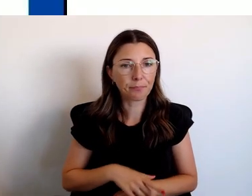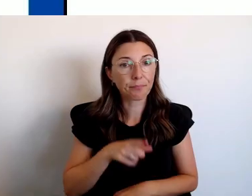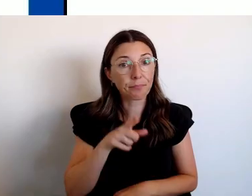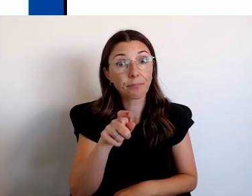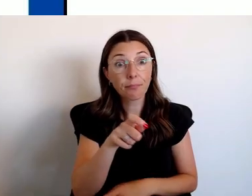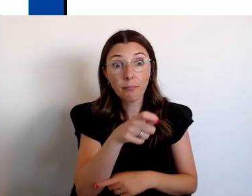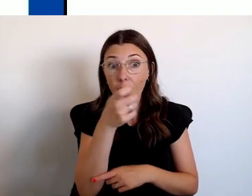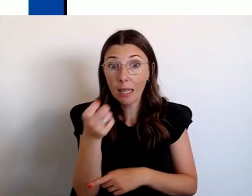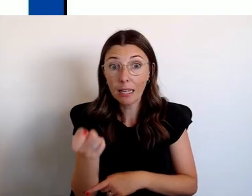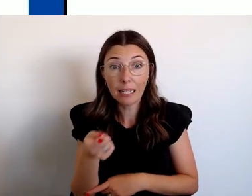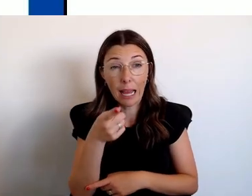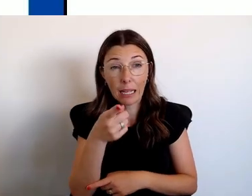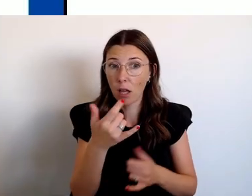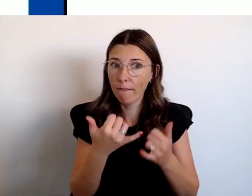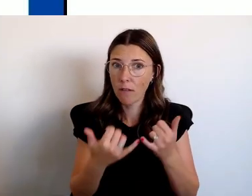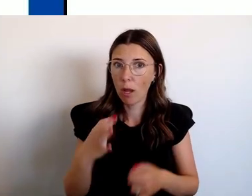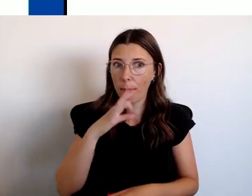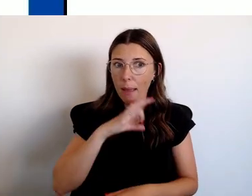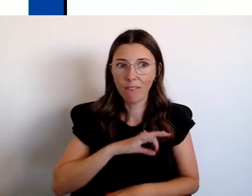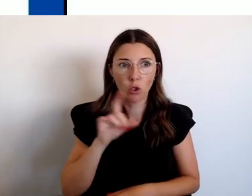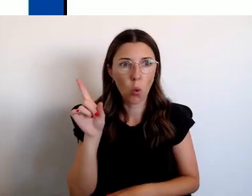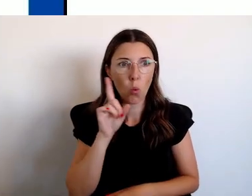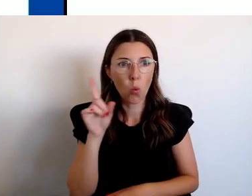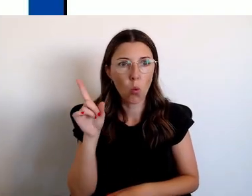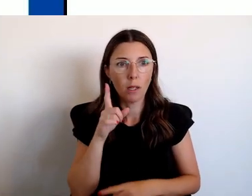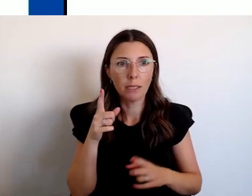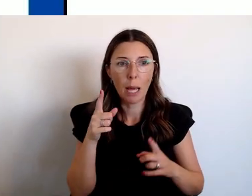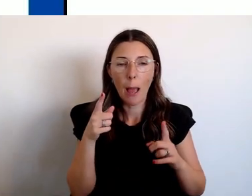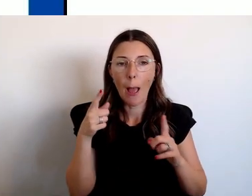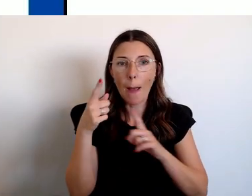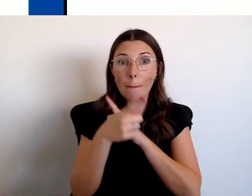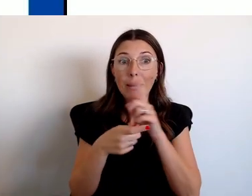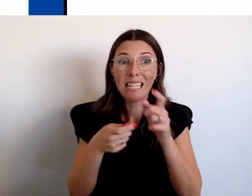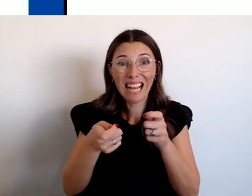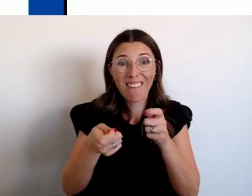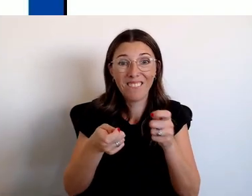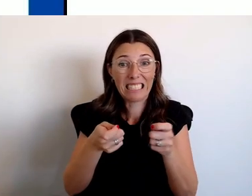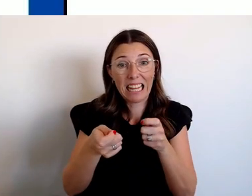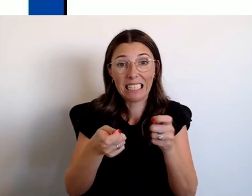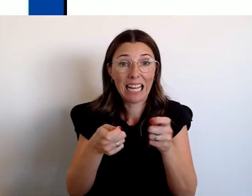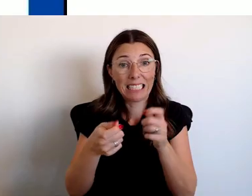Something we find, again, incredibly beneficial is the meeting facilitator agent.